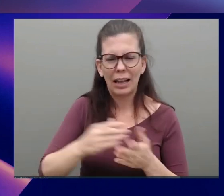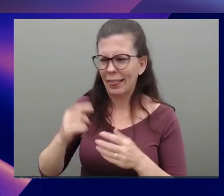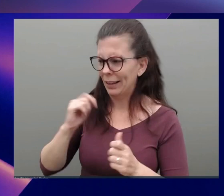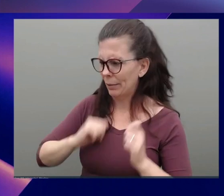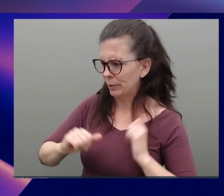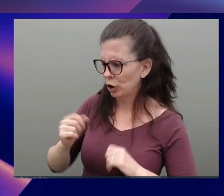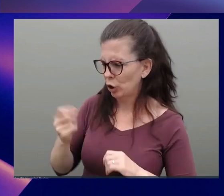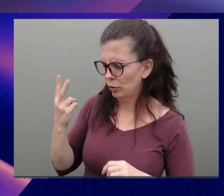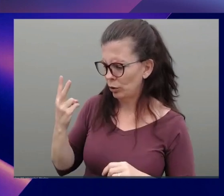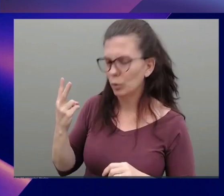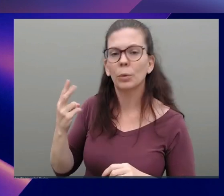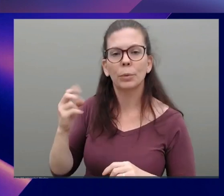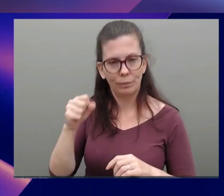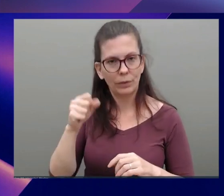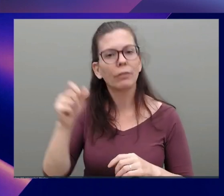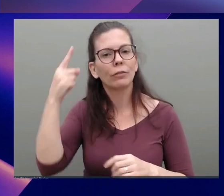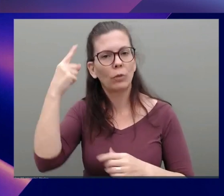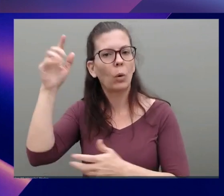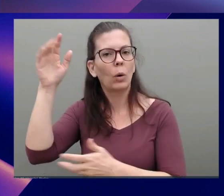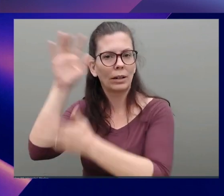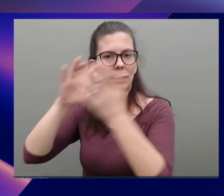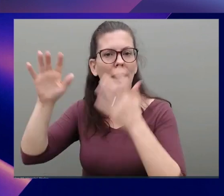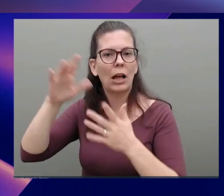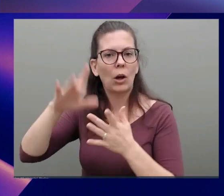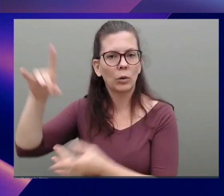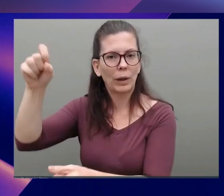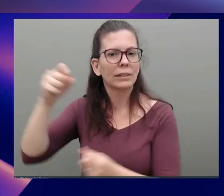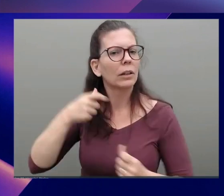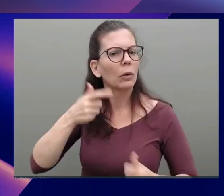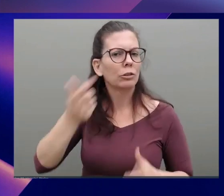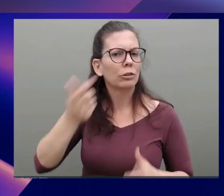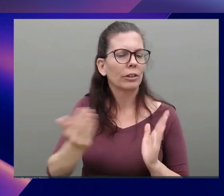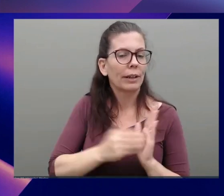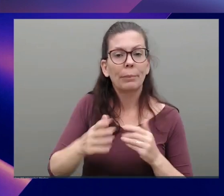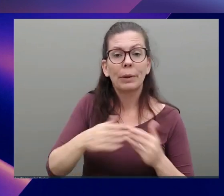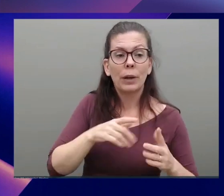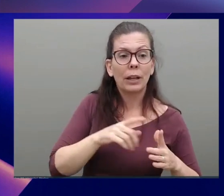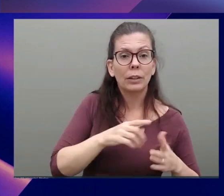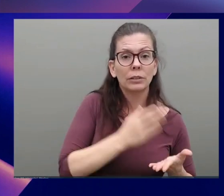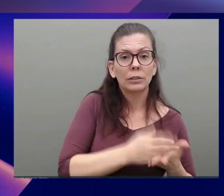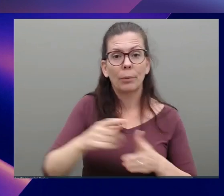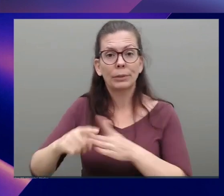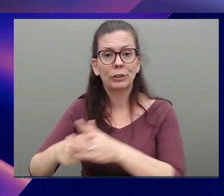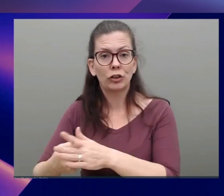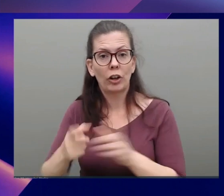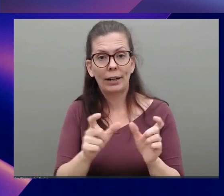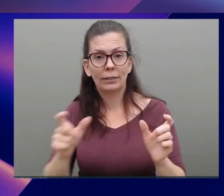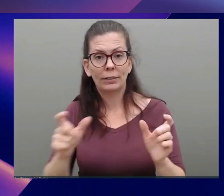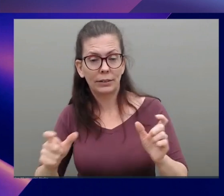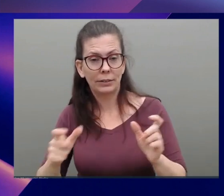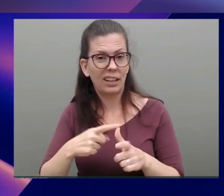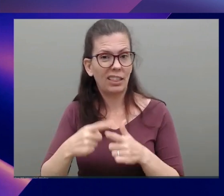for "Cloud Quest", go back and watch that. But you can stop and start an instance, and then you get a new public IP address,